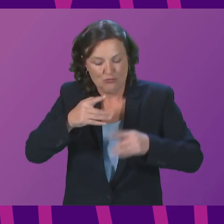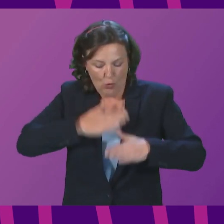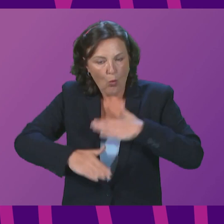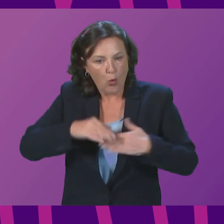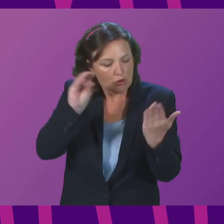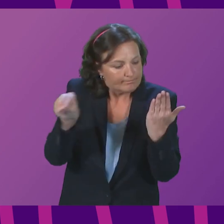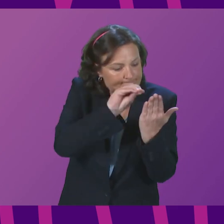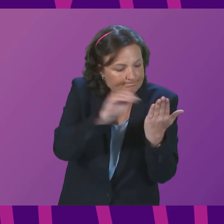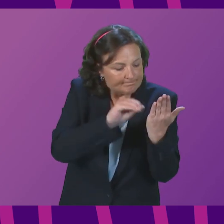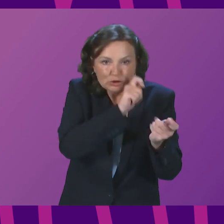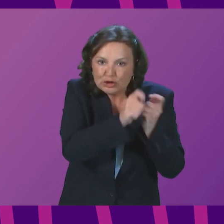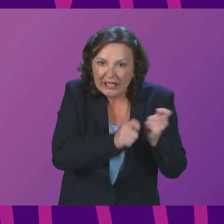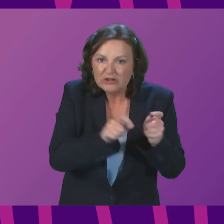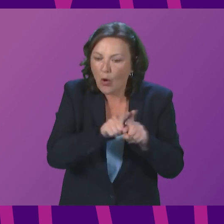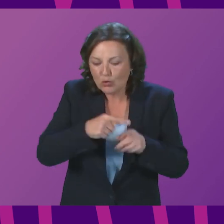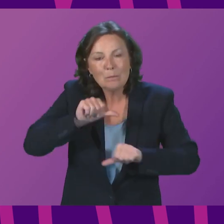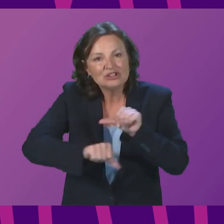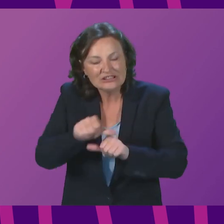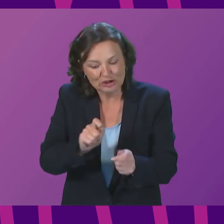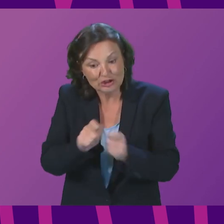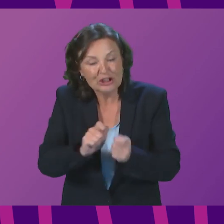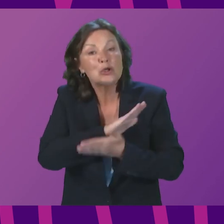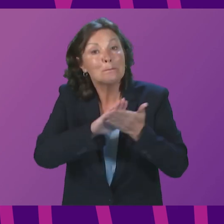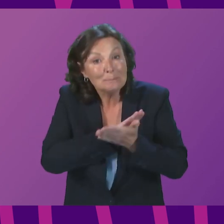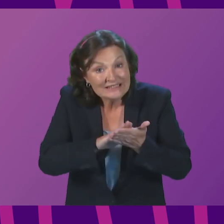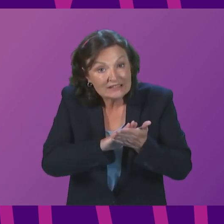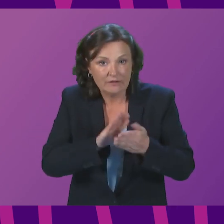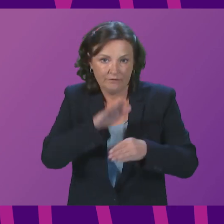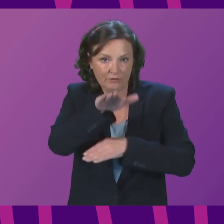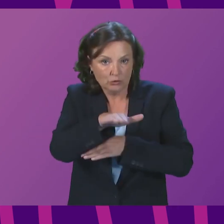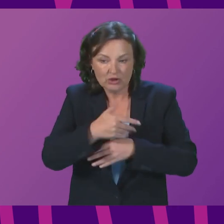and to the procedure, to allow information to be published in the future.